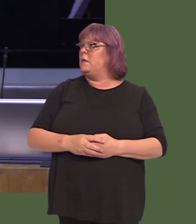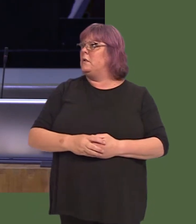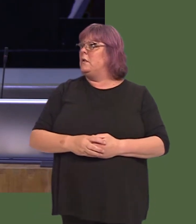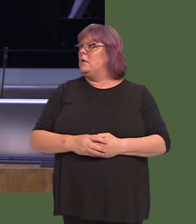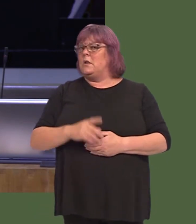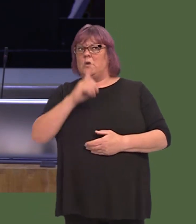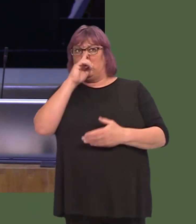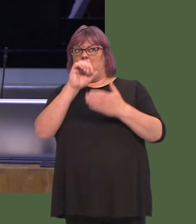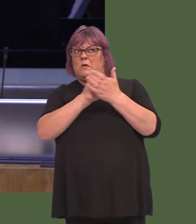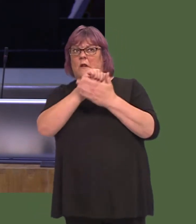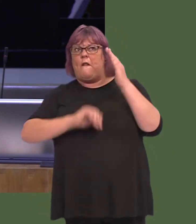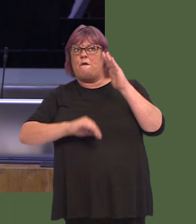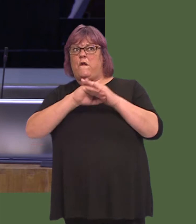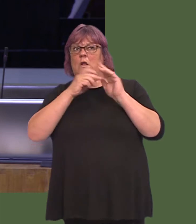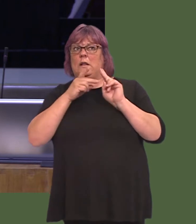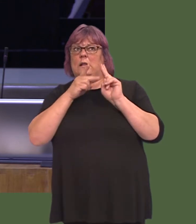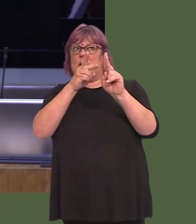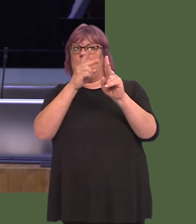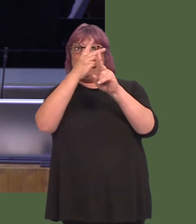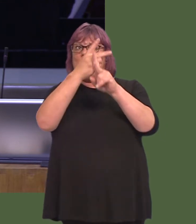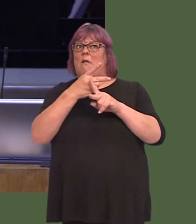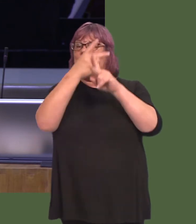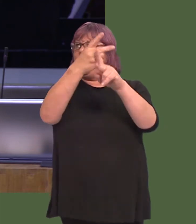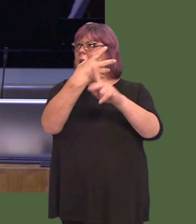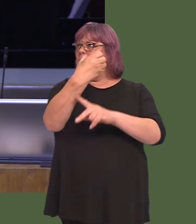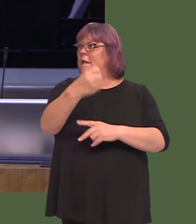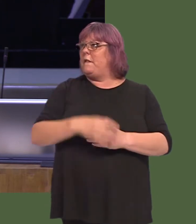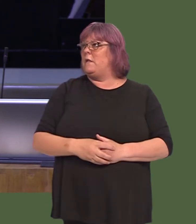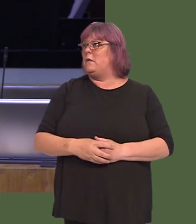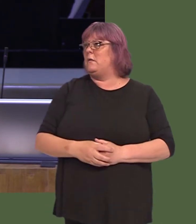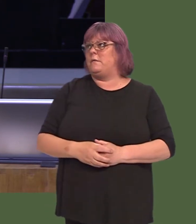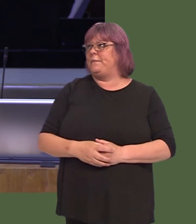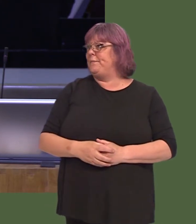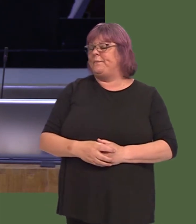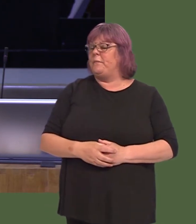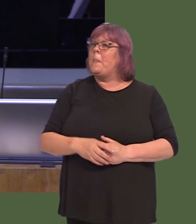suitably comprehensive system of healthcare for the people of that region.